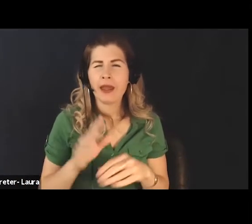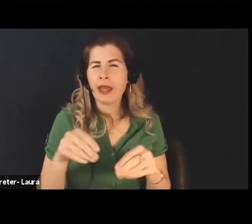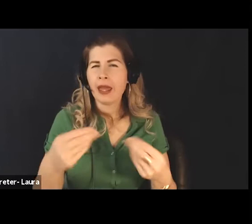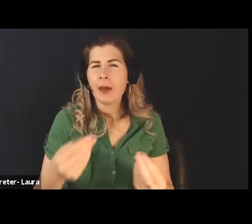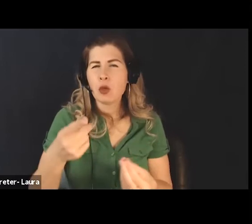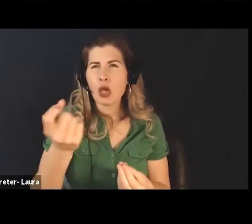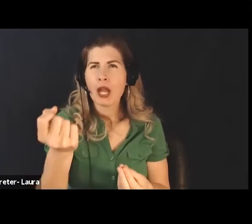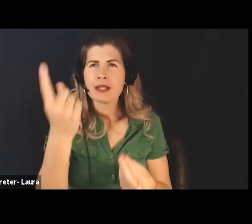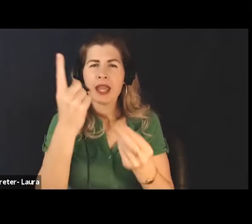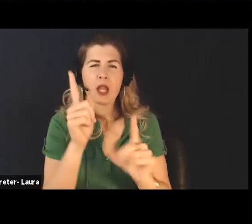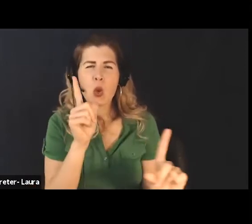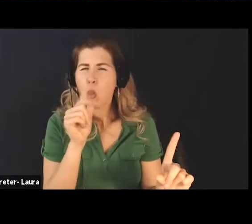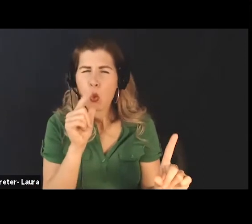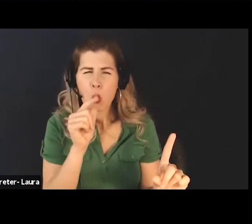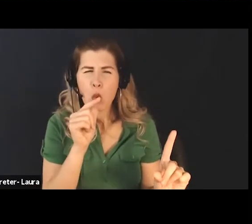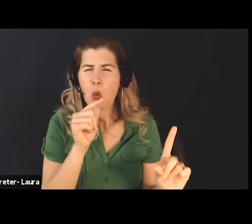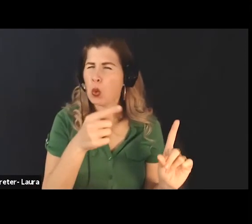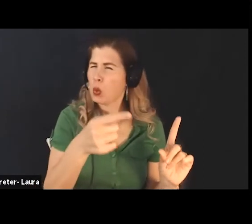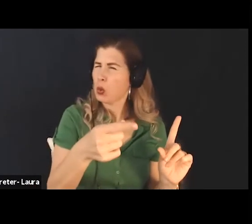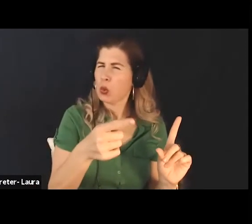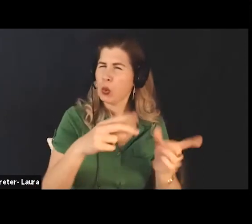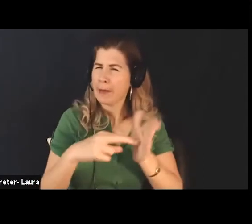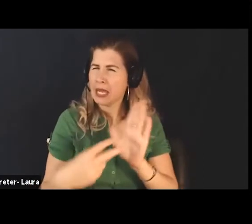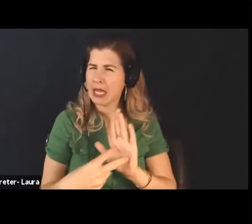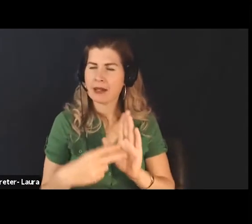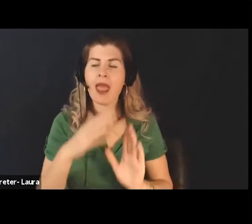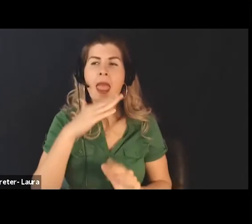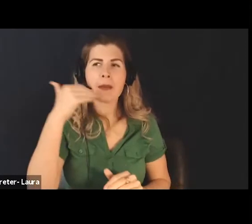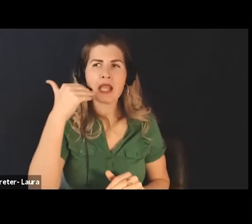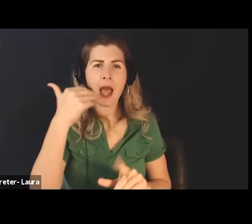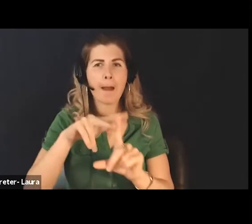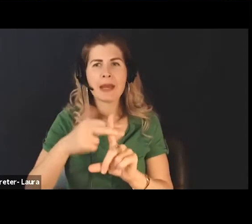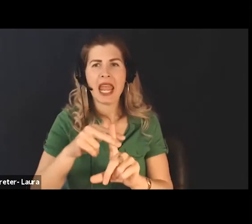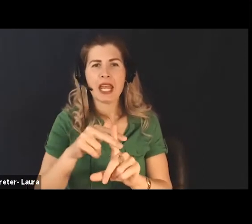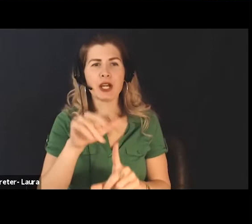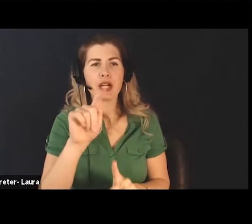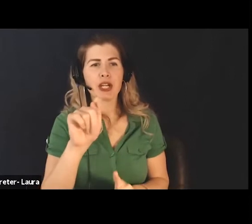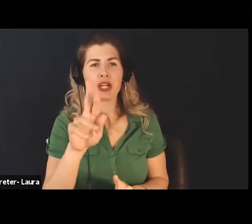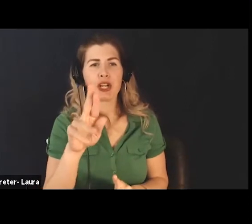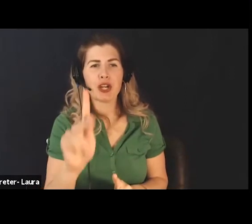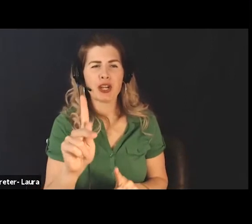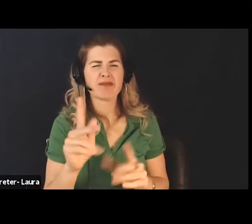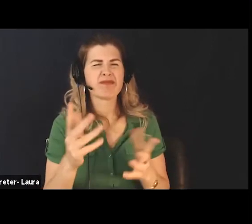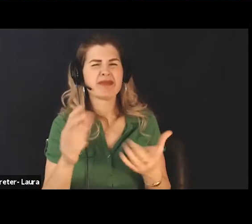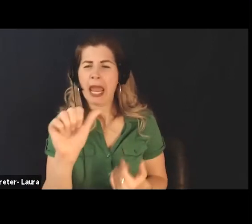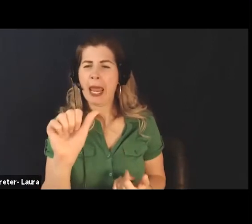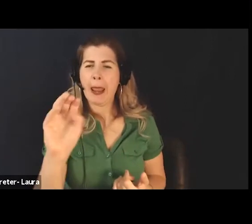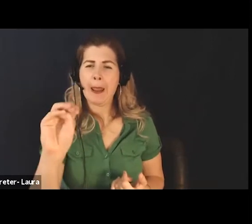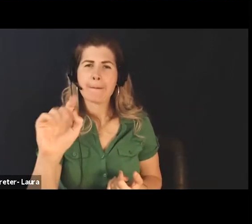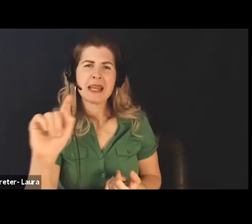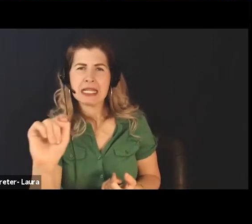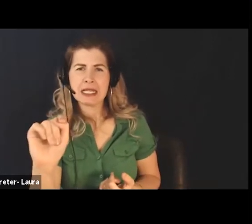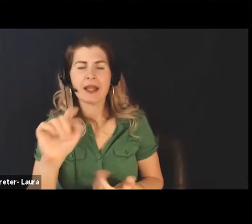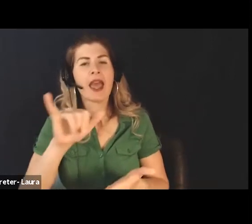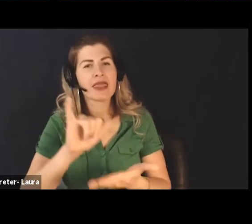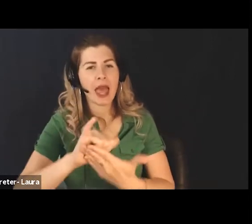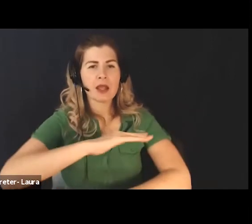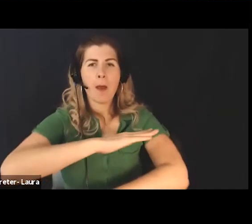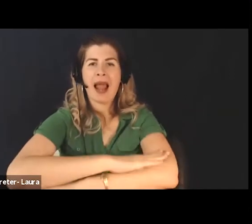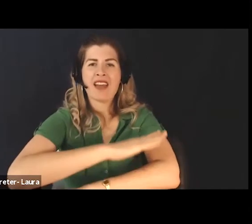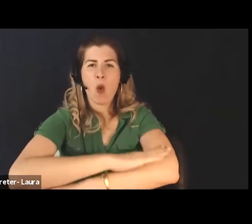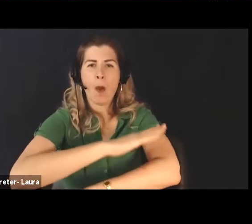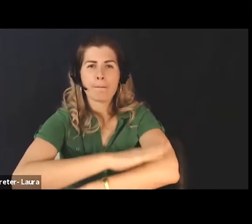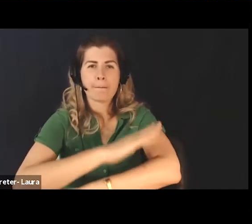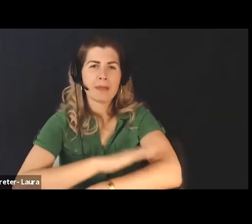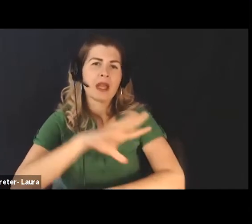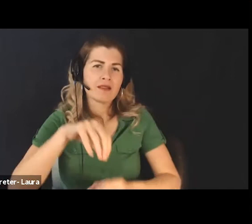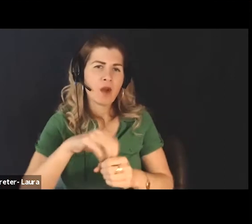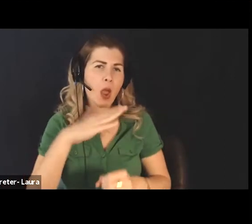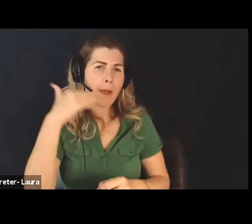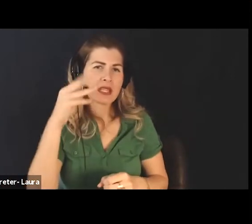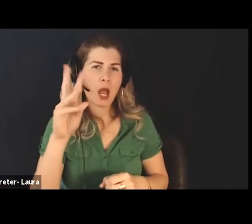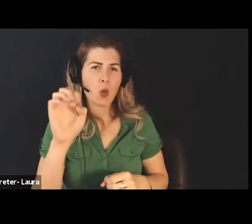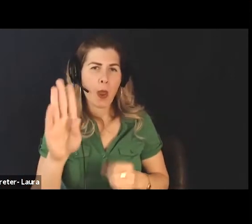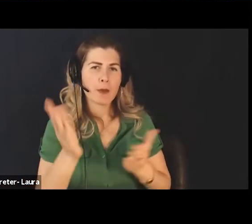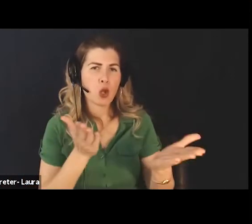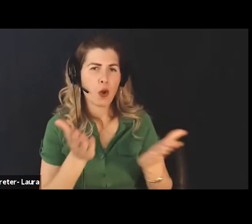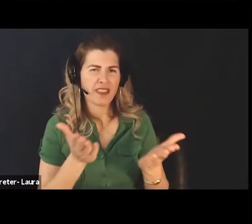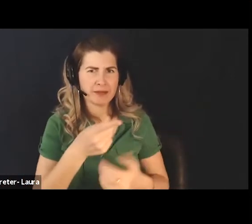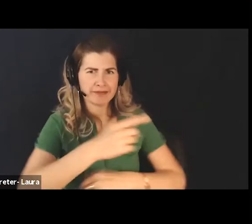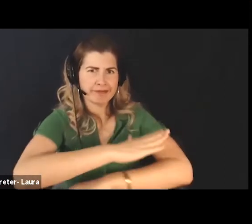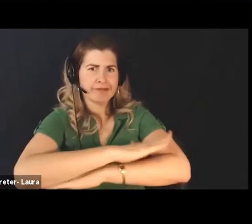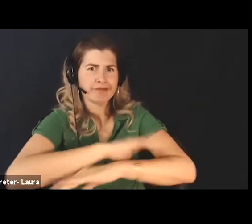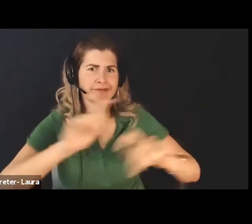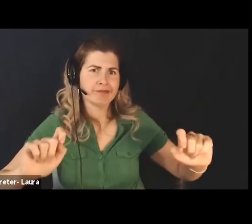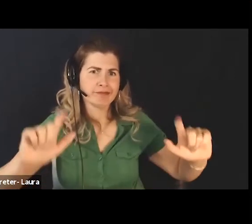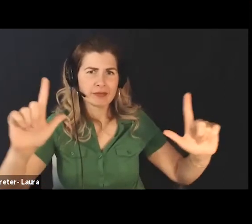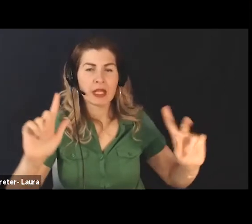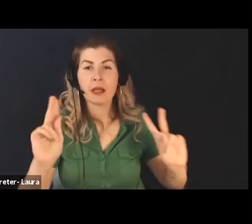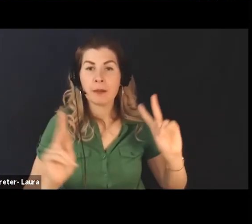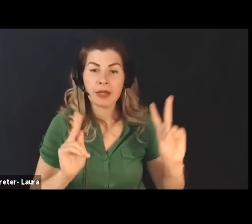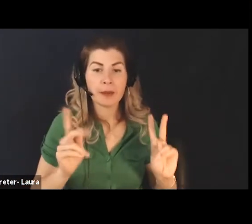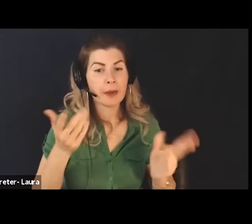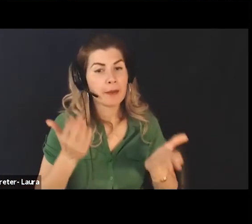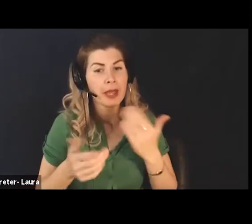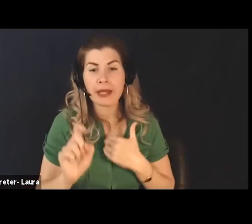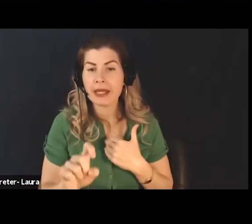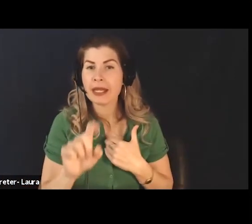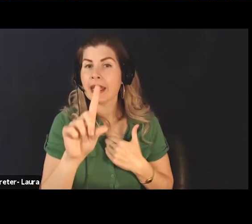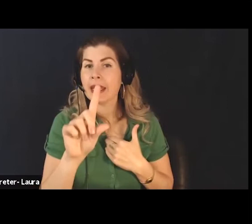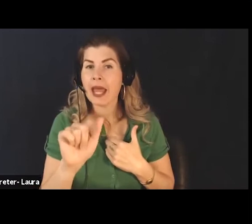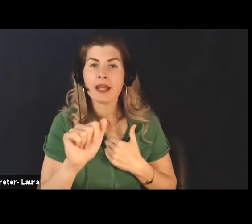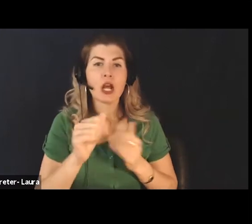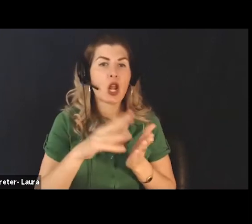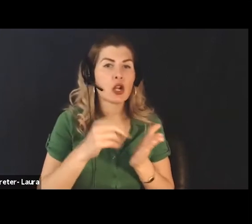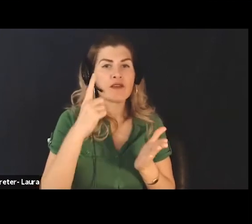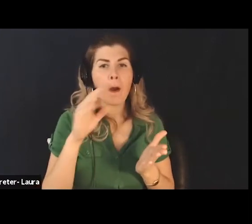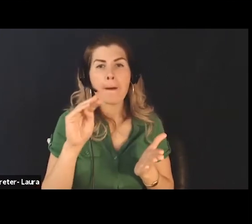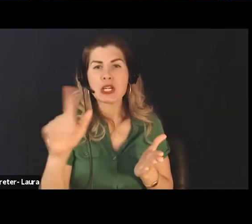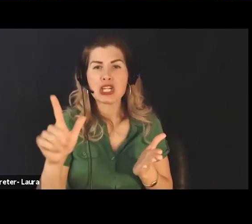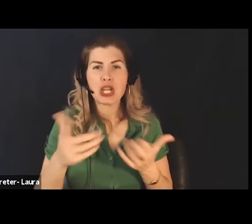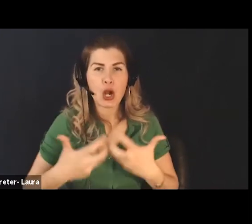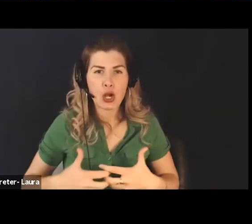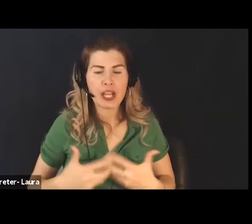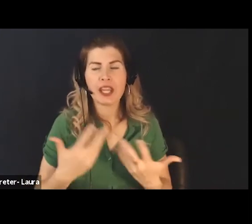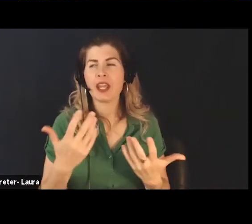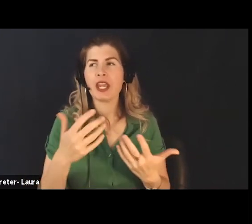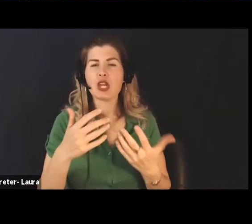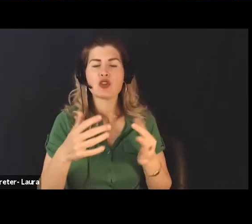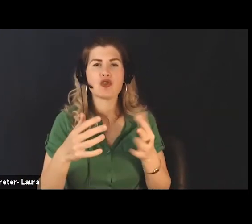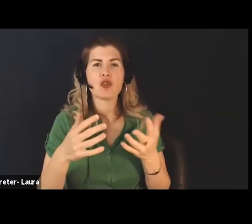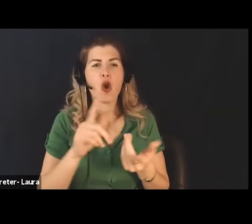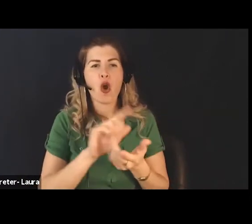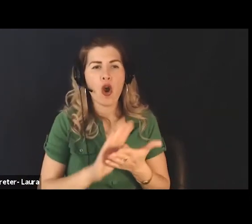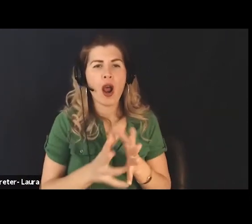So, just to give the context that I'm talking about Amazon Mechanical Turk is a platform that Amazon operates as part of his Amazon Web Services and it allows people who need lots of data labeling done for machine learning or lots of transcription done